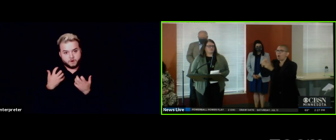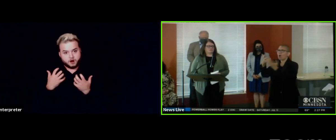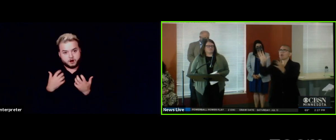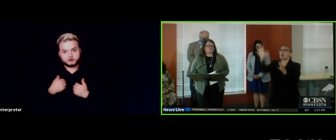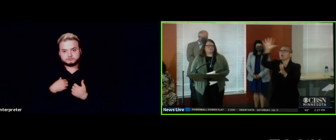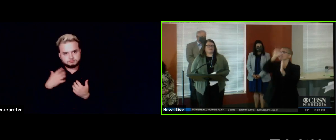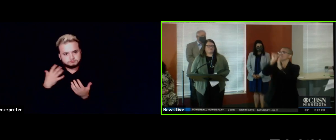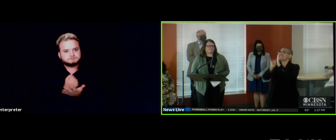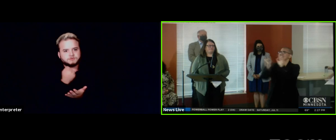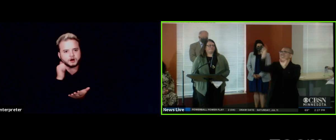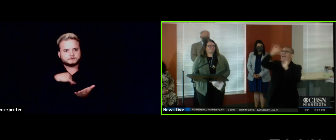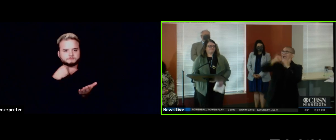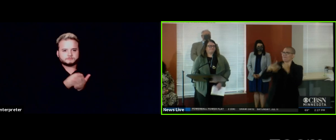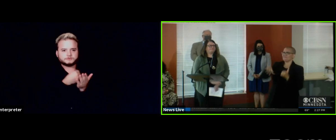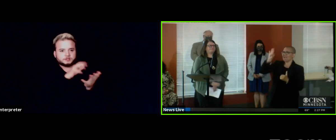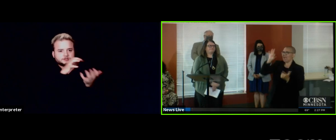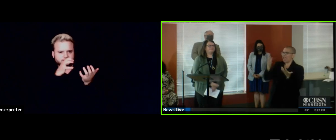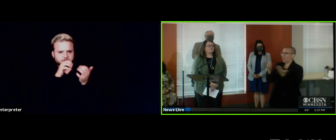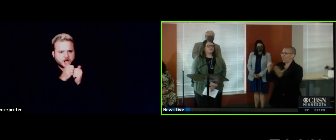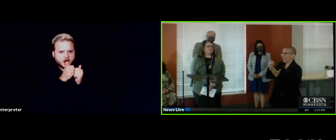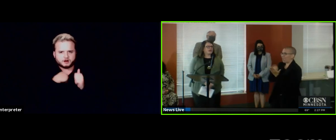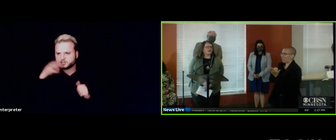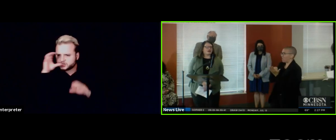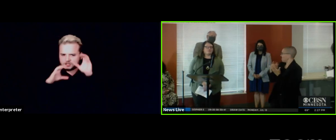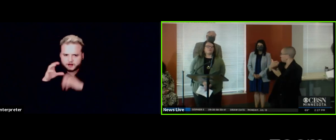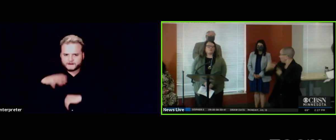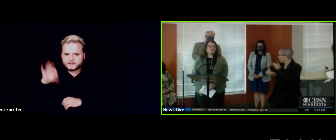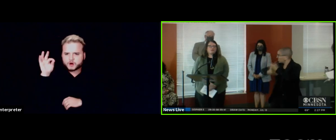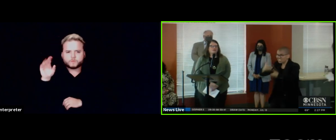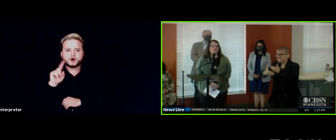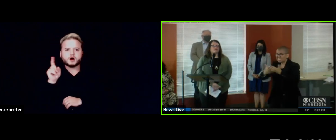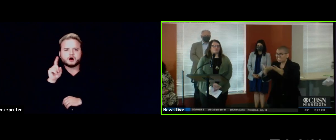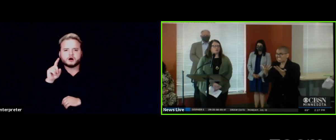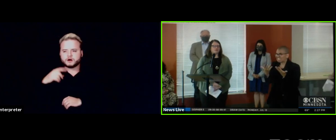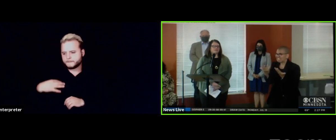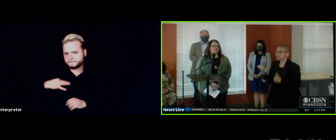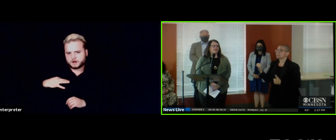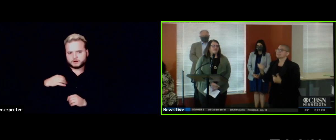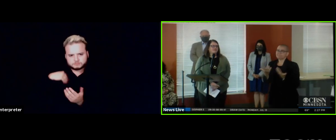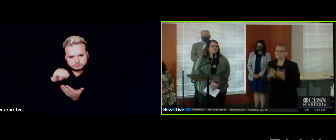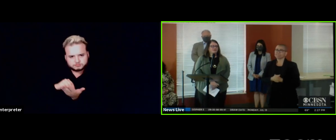they apply?”] Jenny: Yeah we our goal is to make it as simple